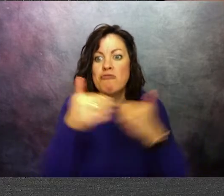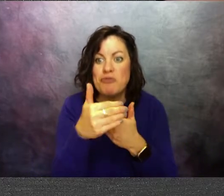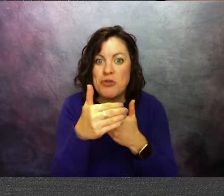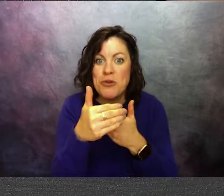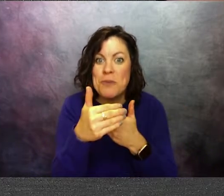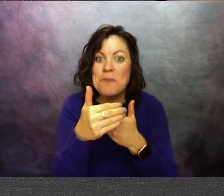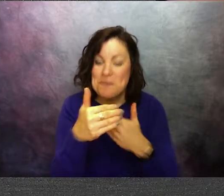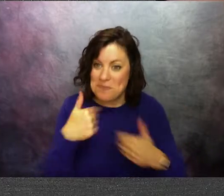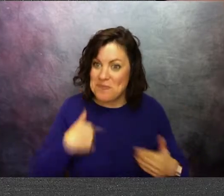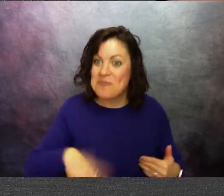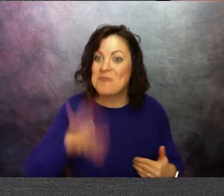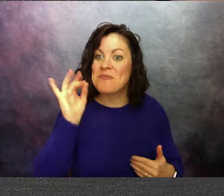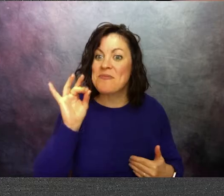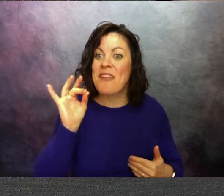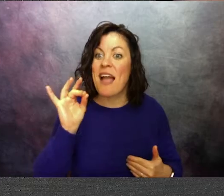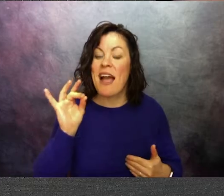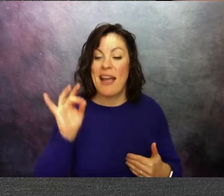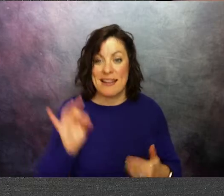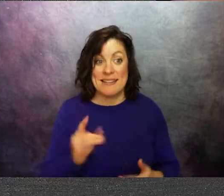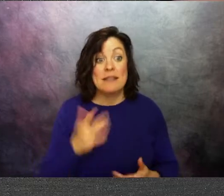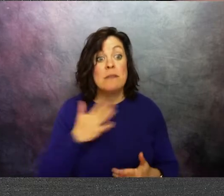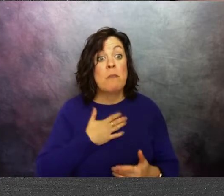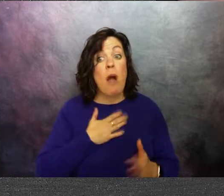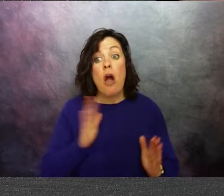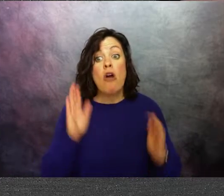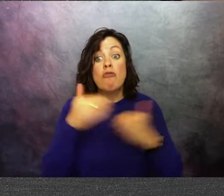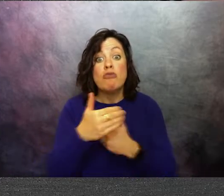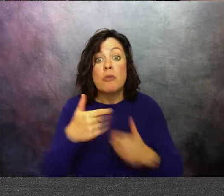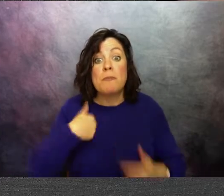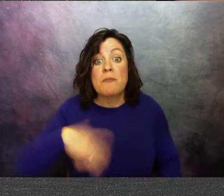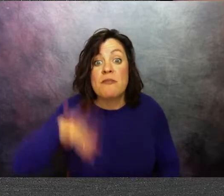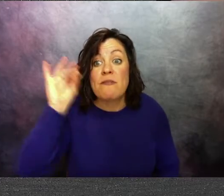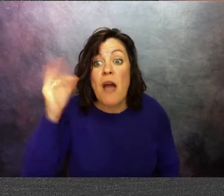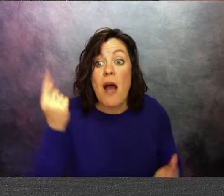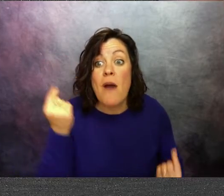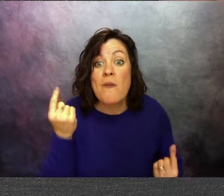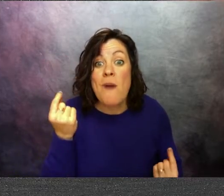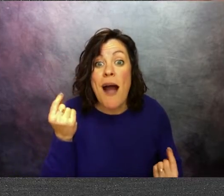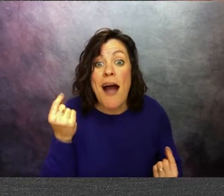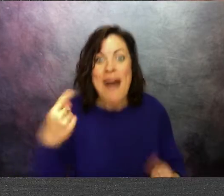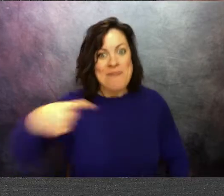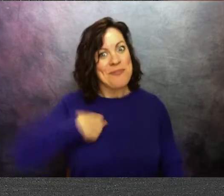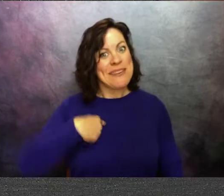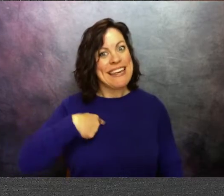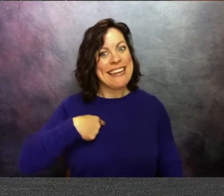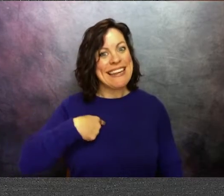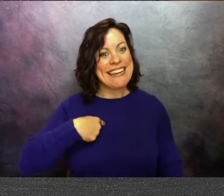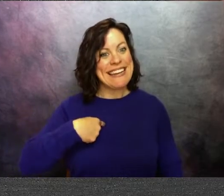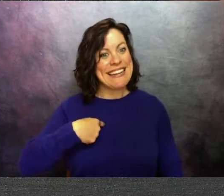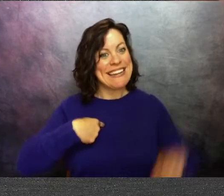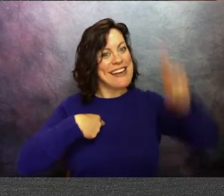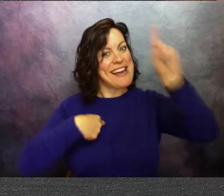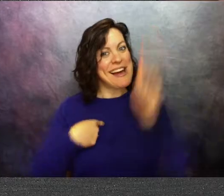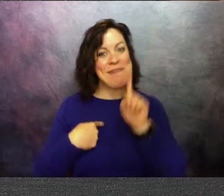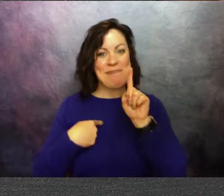And in my room, I find me. Just think,